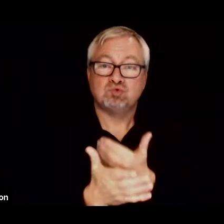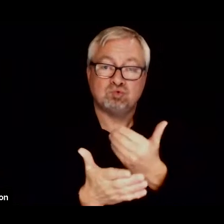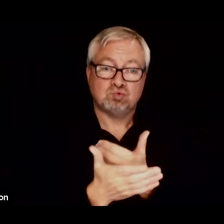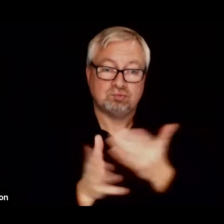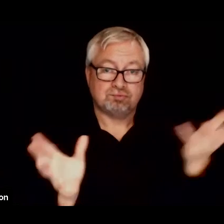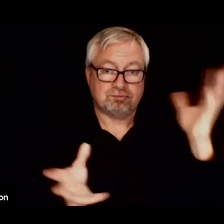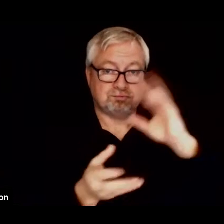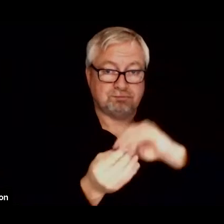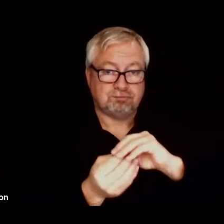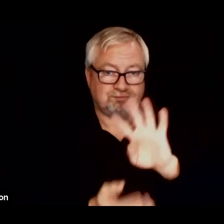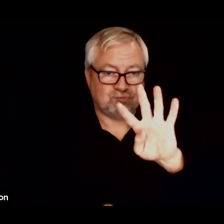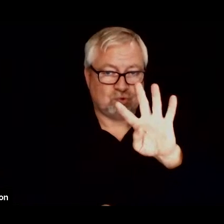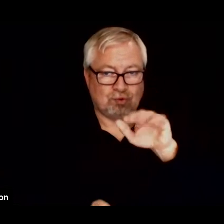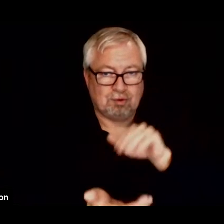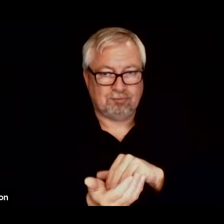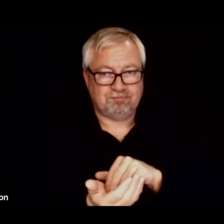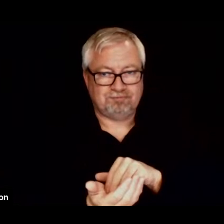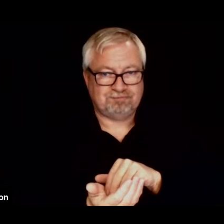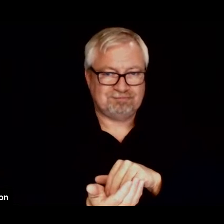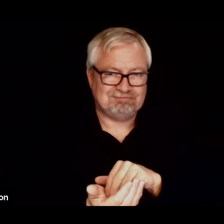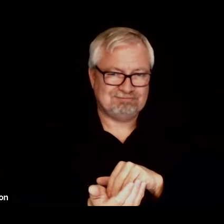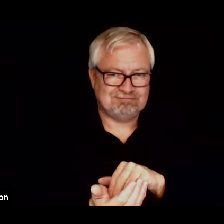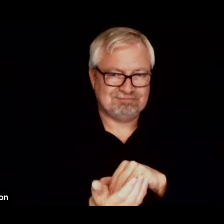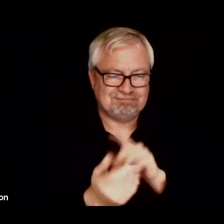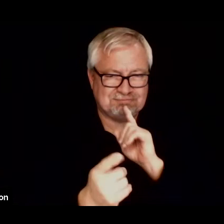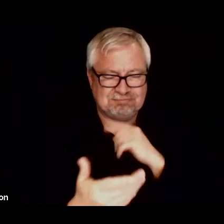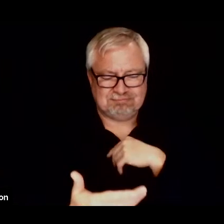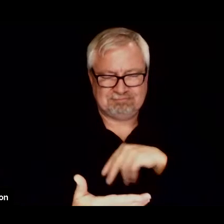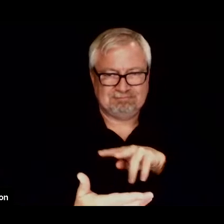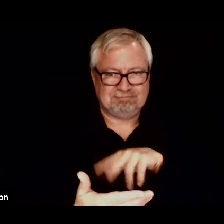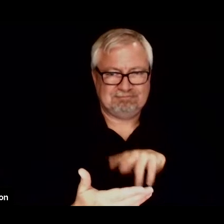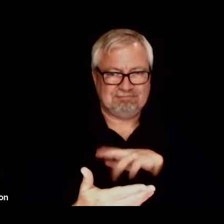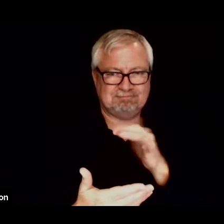actually, I think that's not the right number, I'll have to get you a cumulative total of